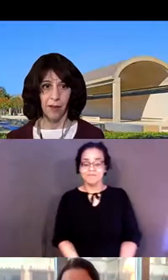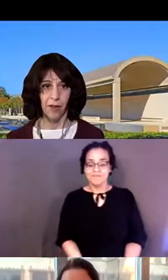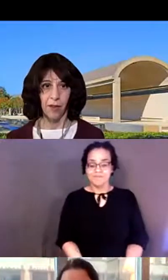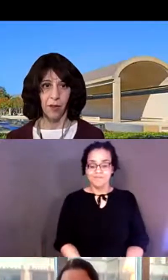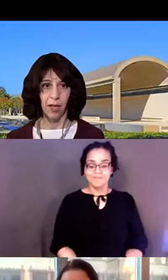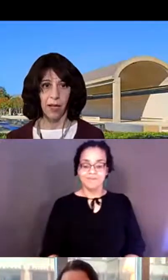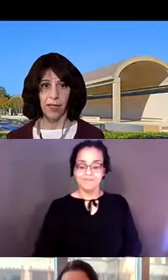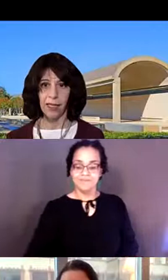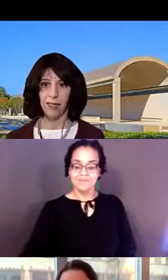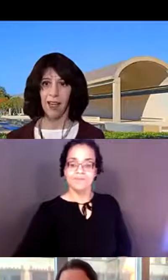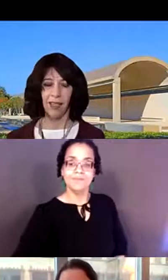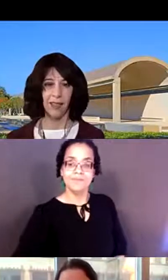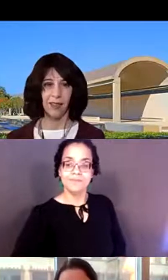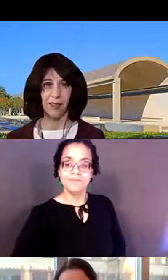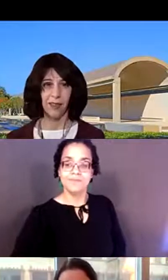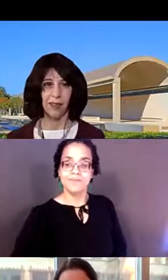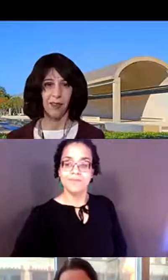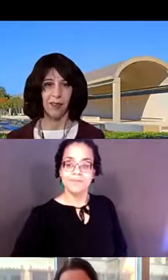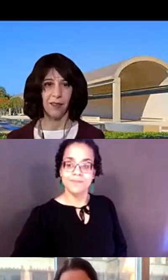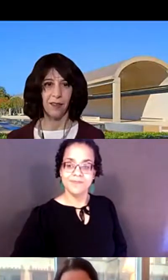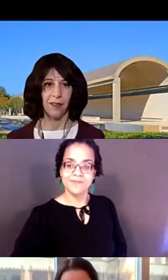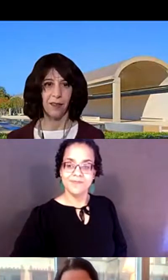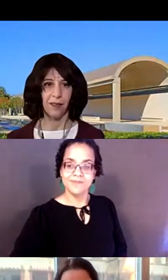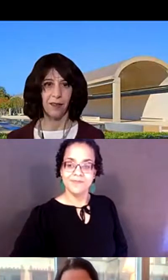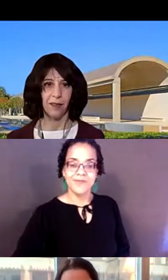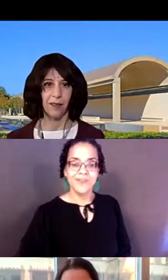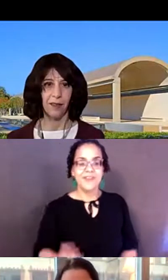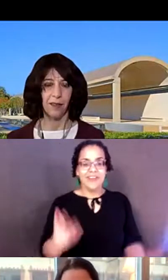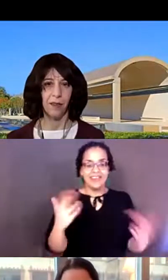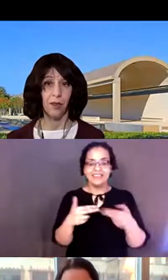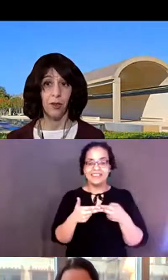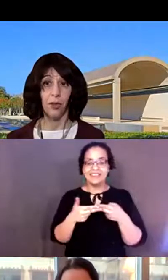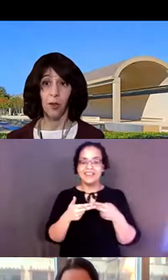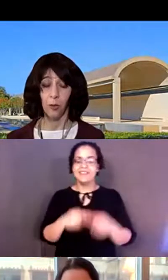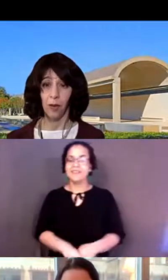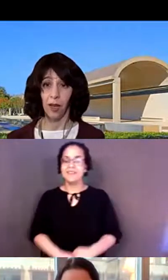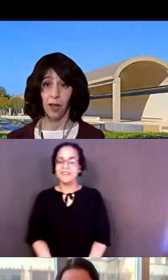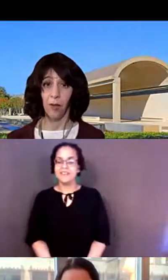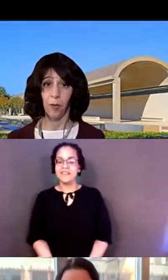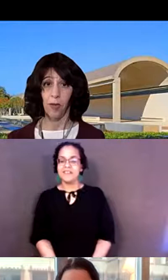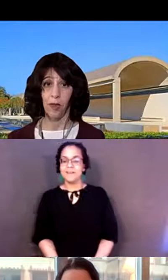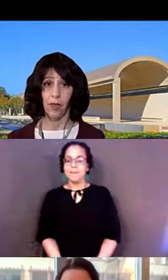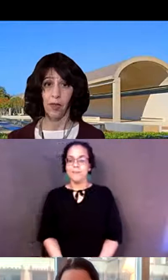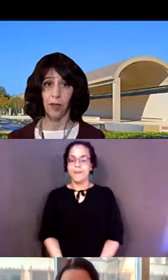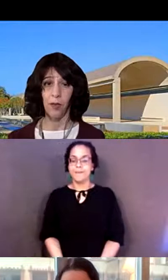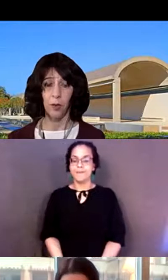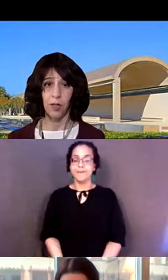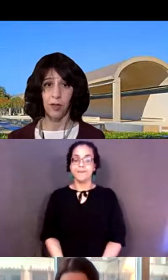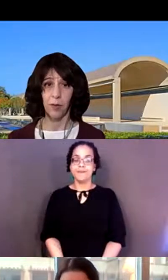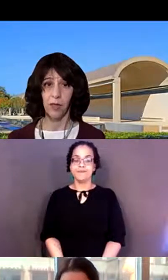Okay next slide. So